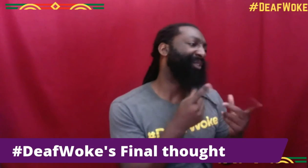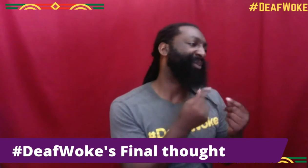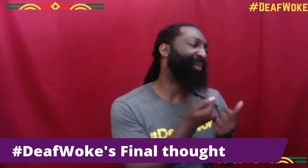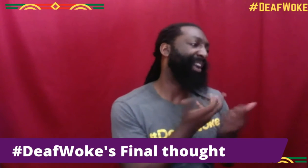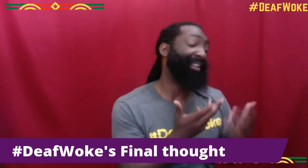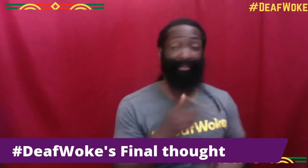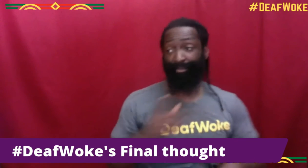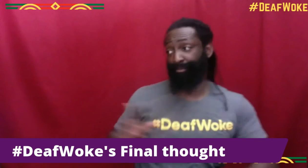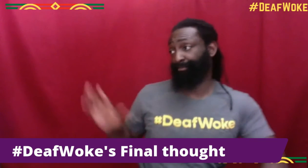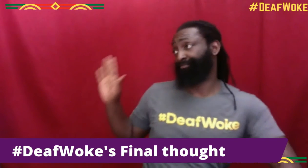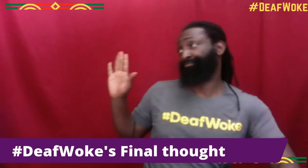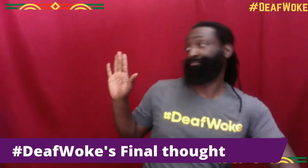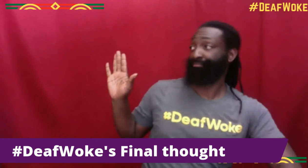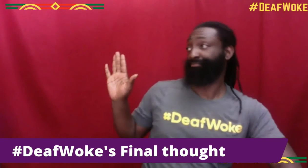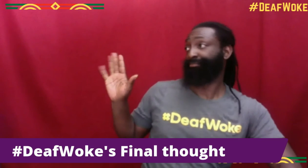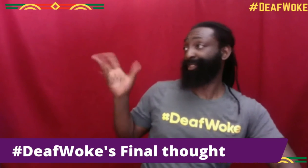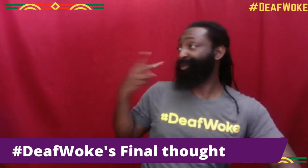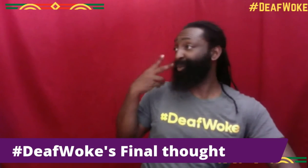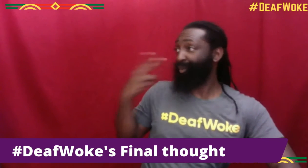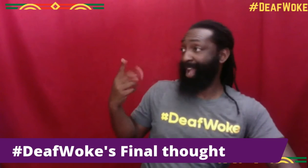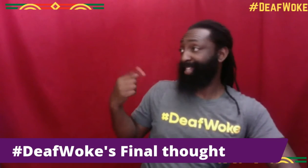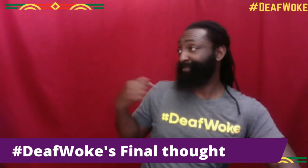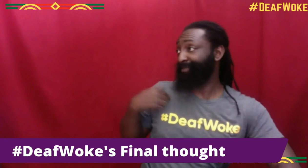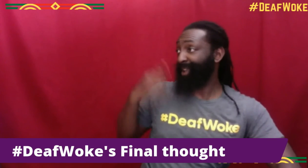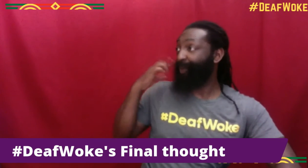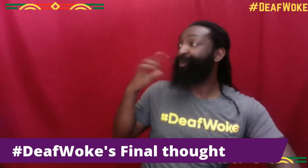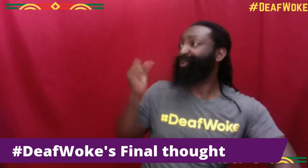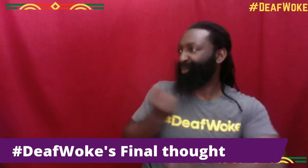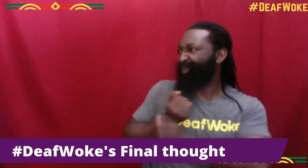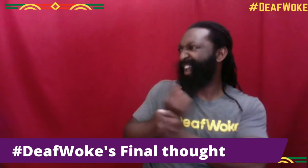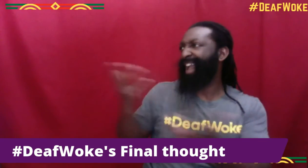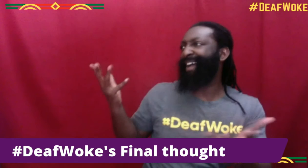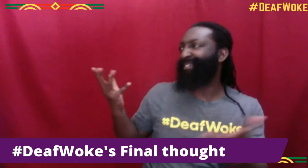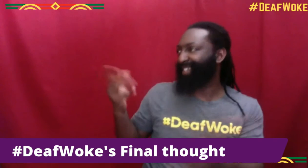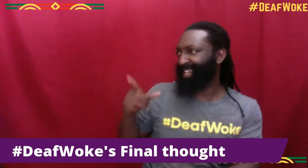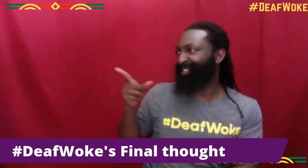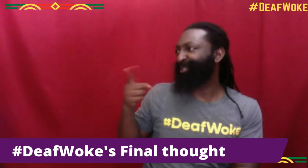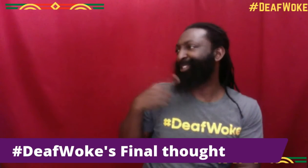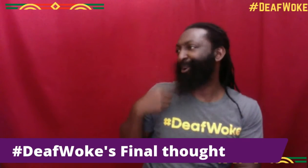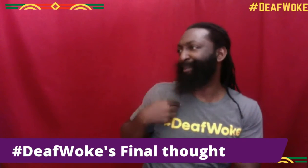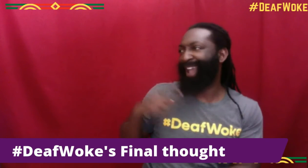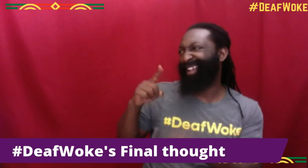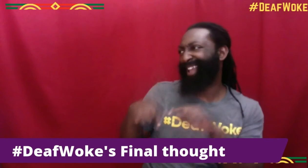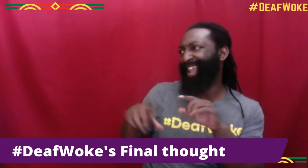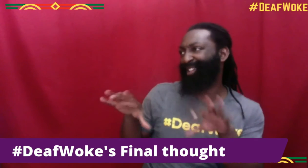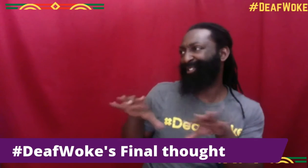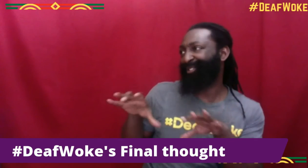Oh, you know the story of being deaf that you can't do something you know, just watch me.